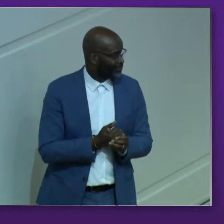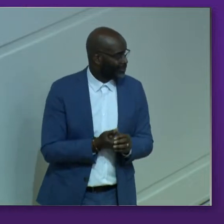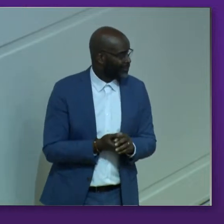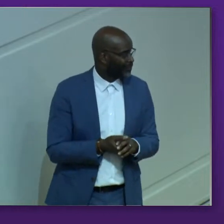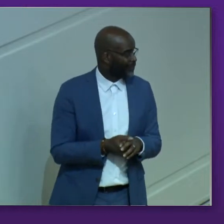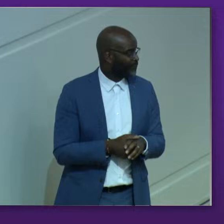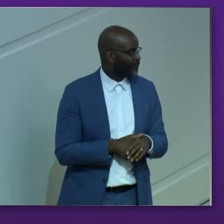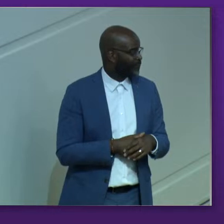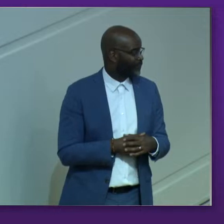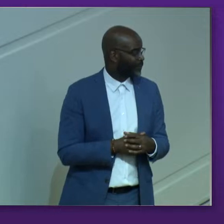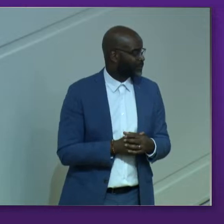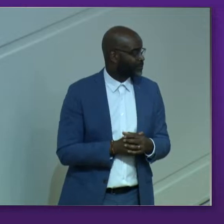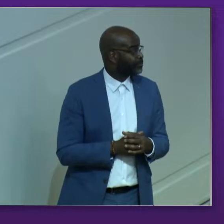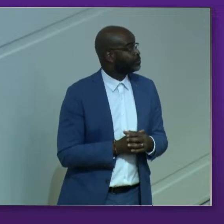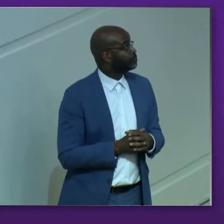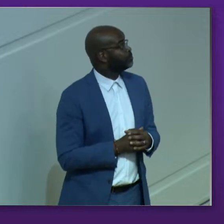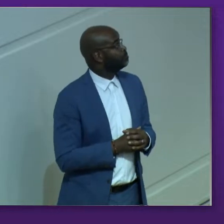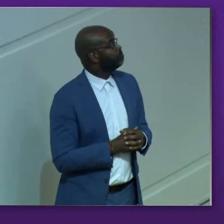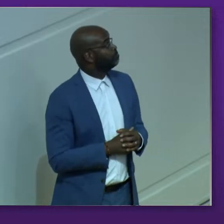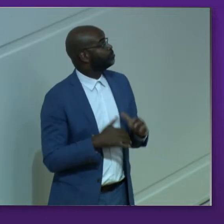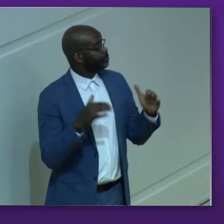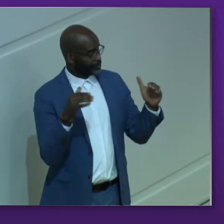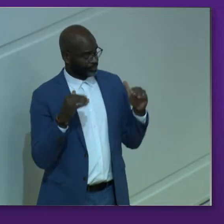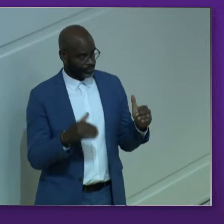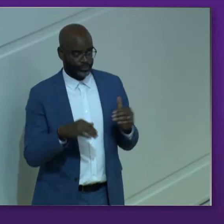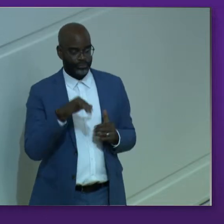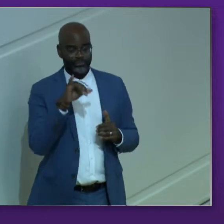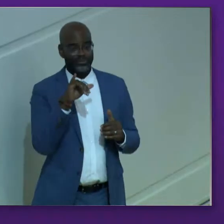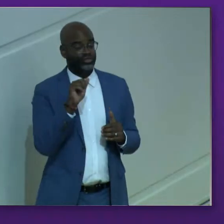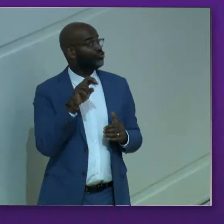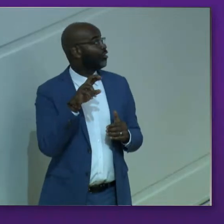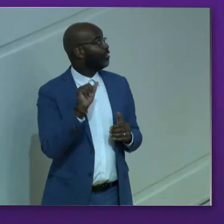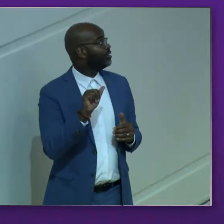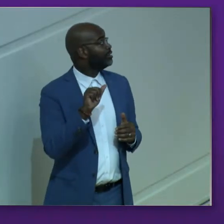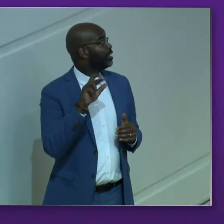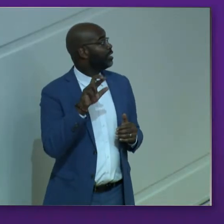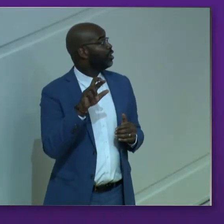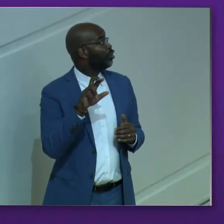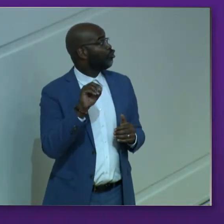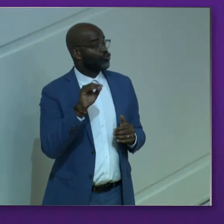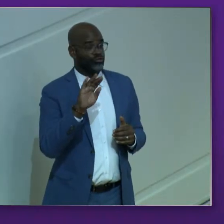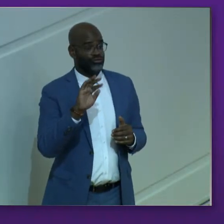THE STAFF ENRICHMENT INCLUDING THE STAFF ENRICHMENT THEY COMMITTEE SINCE2016.